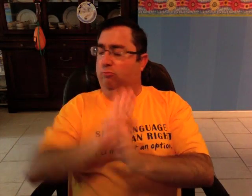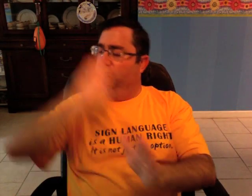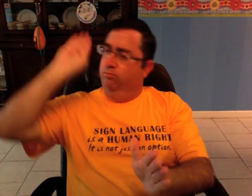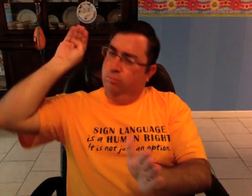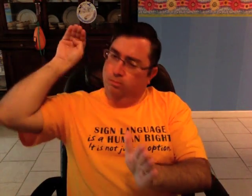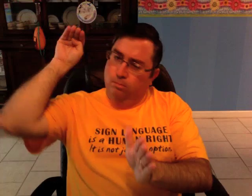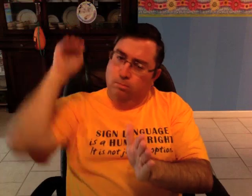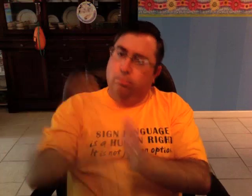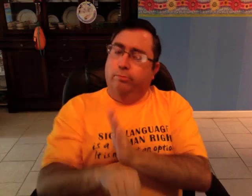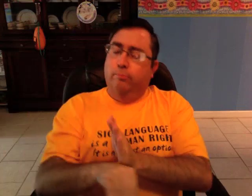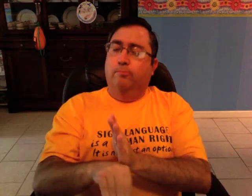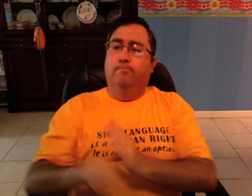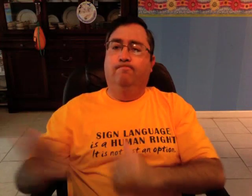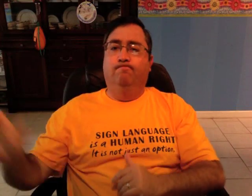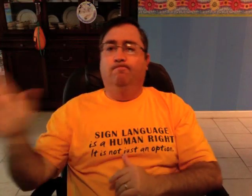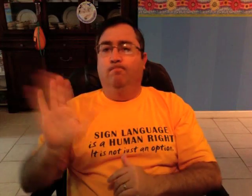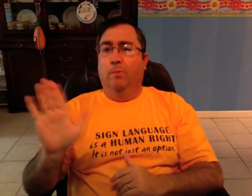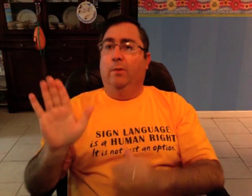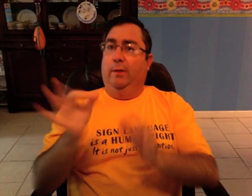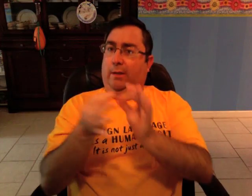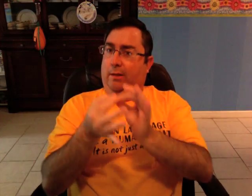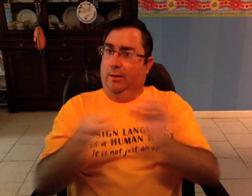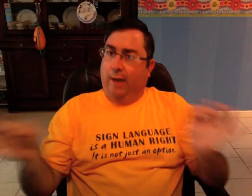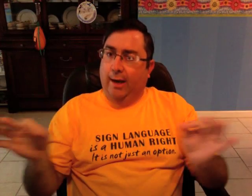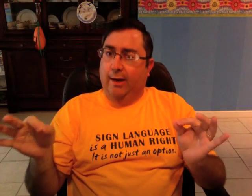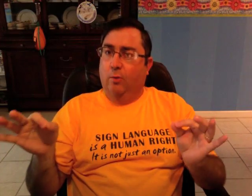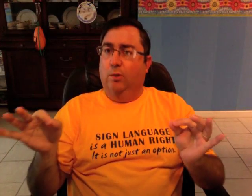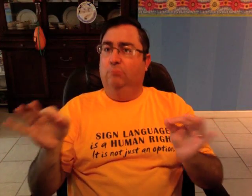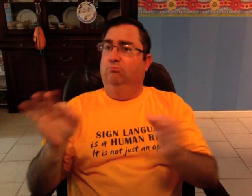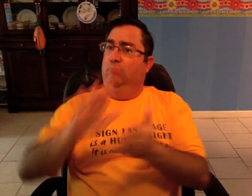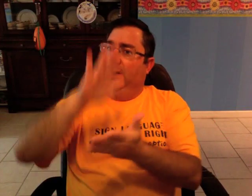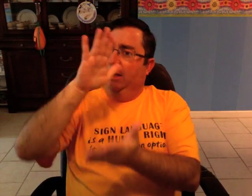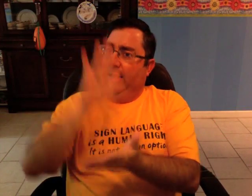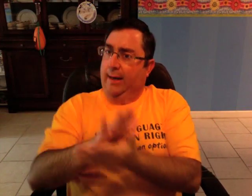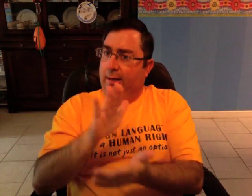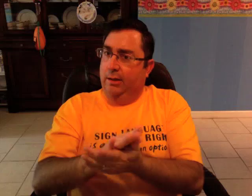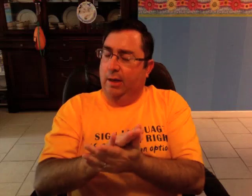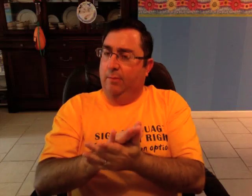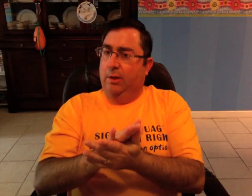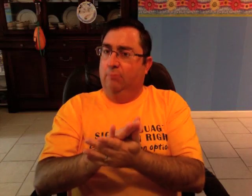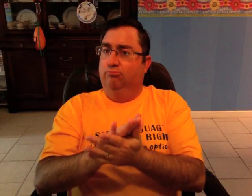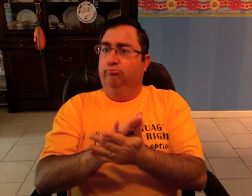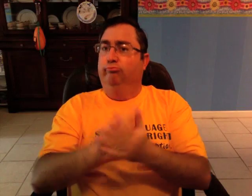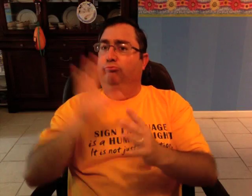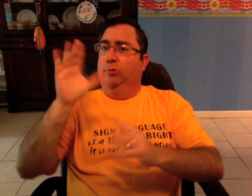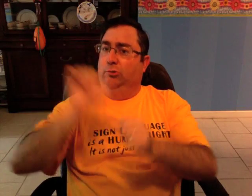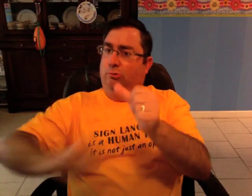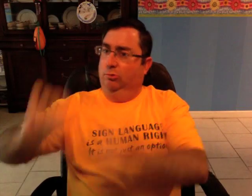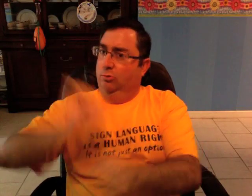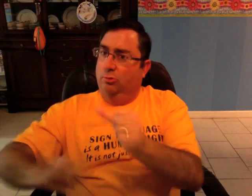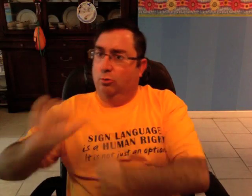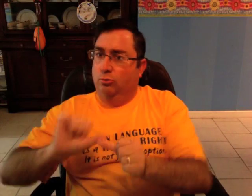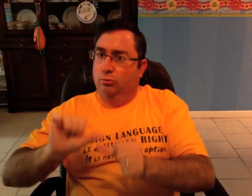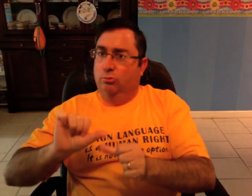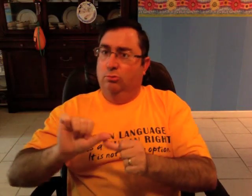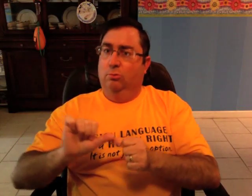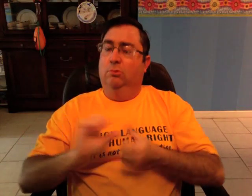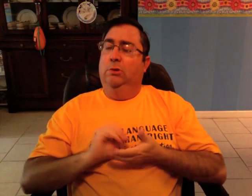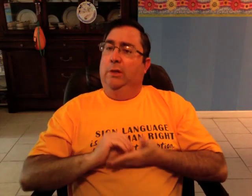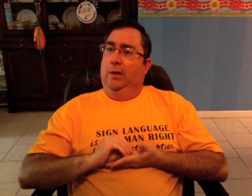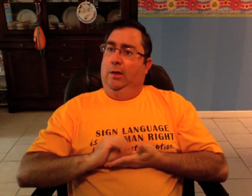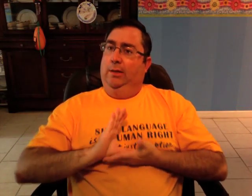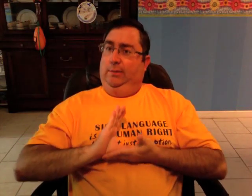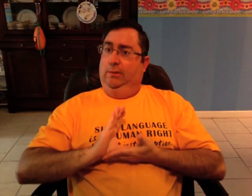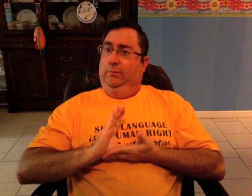to experience a decline in their academic, social, communicative and identity development.